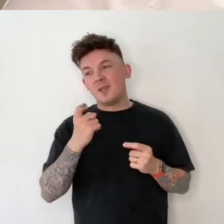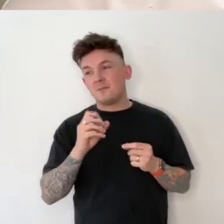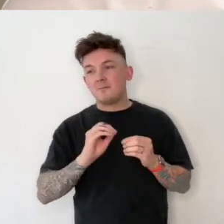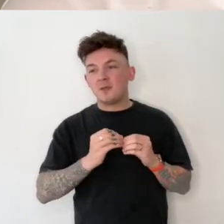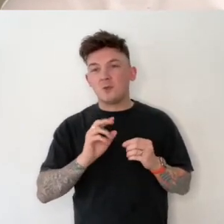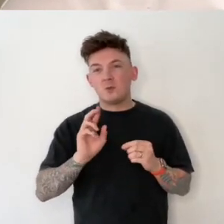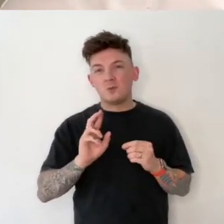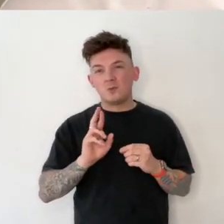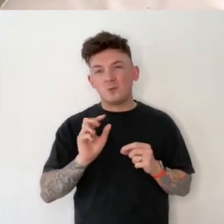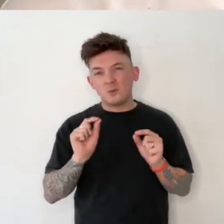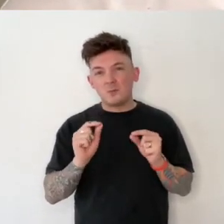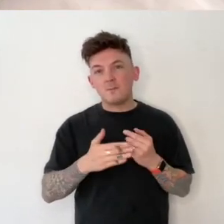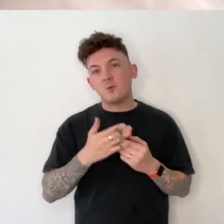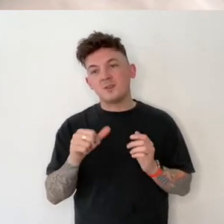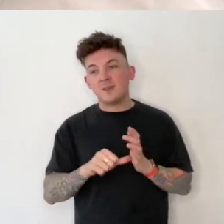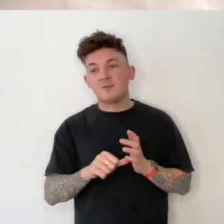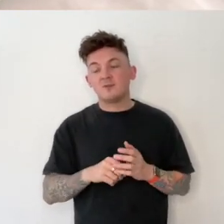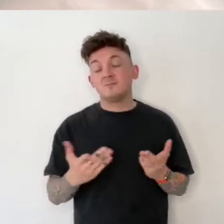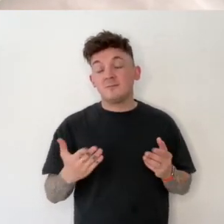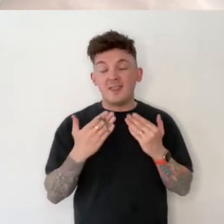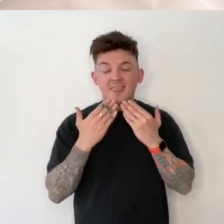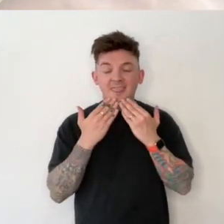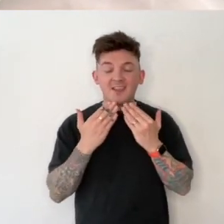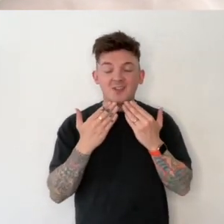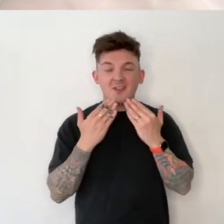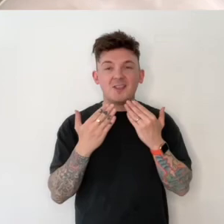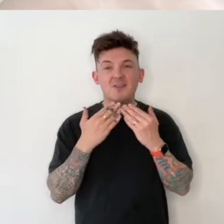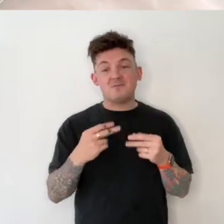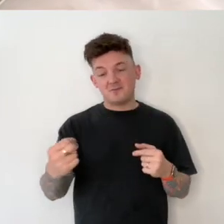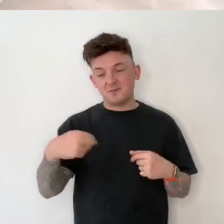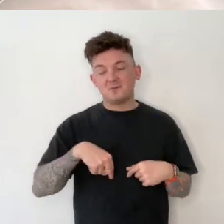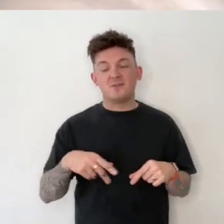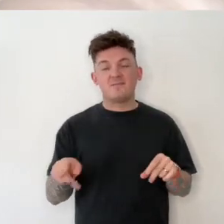they're in the minority. thank you very much anyway for inviting me along for this, only